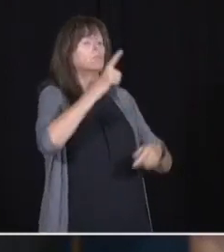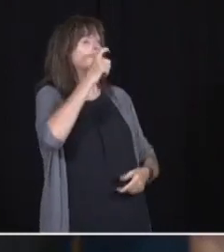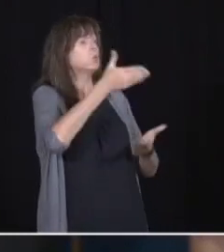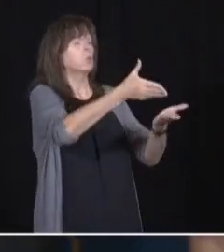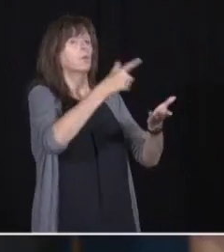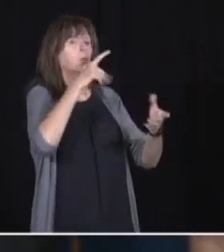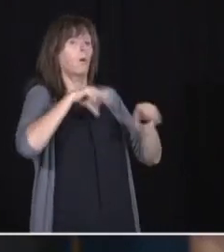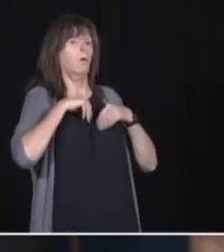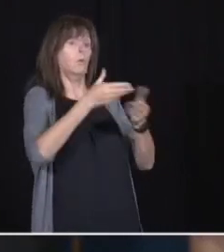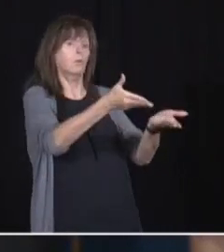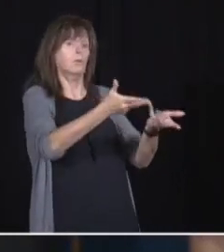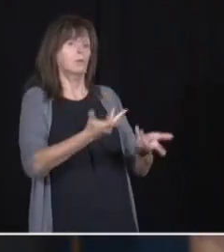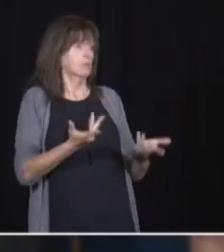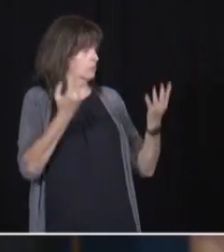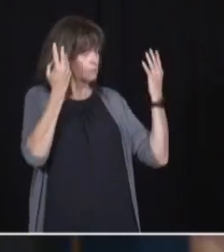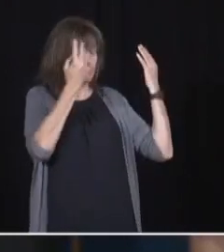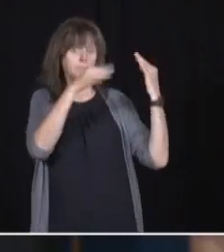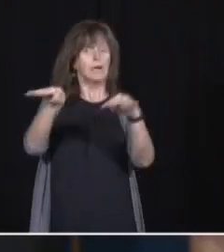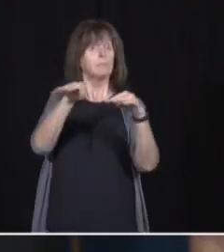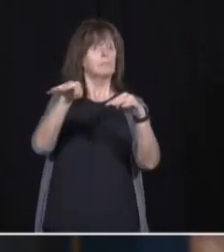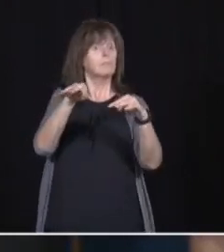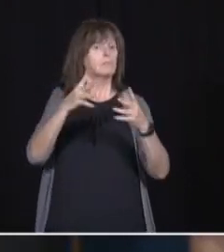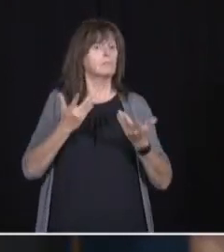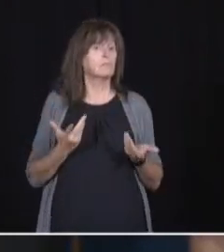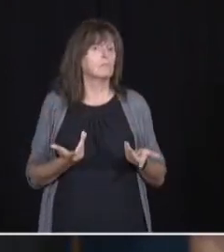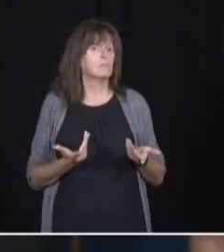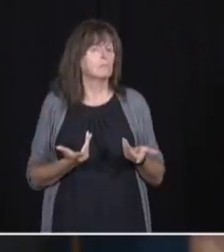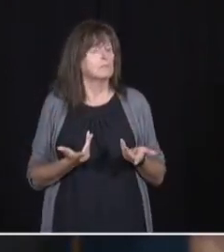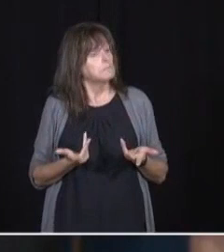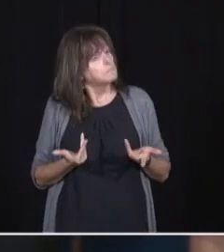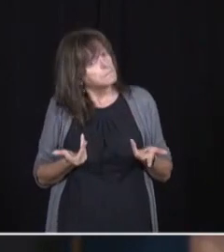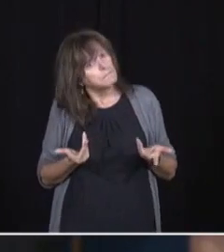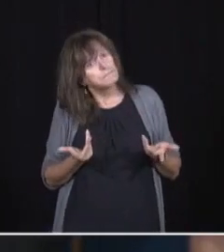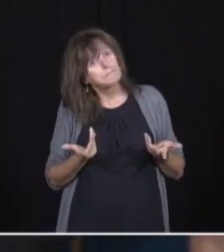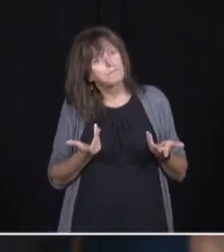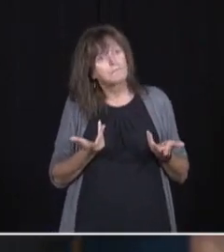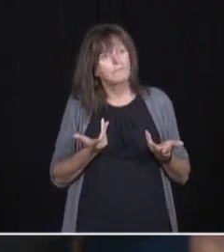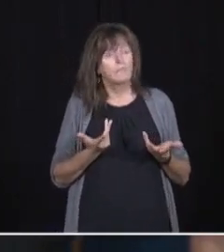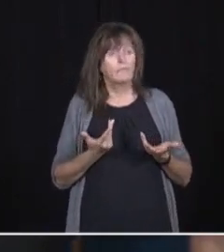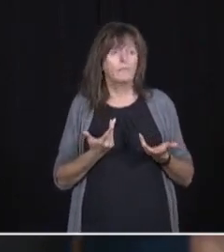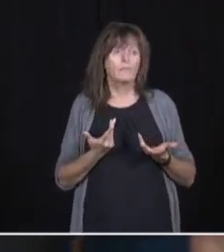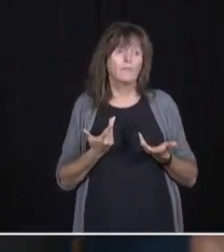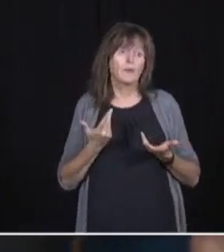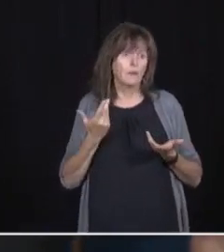You know, it is really, really disappointing. Maybe the media should be: this guy's name out and calling about.